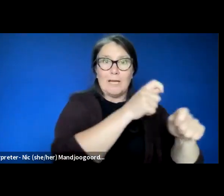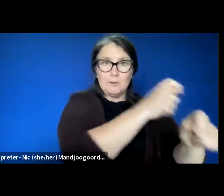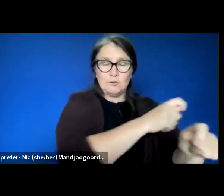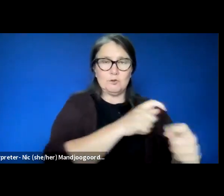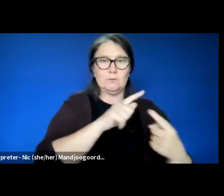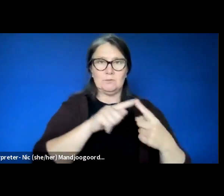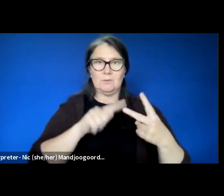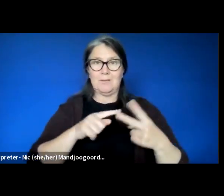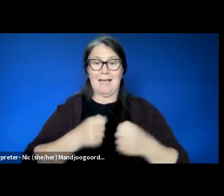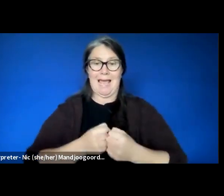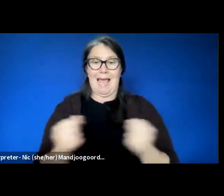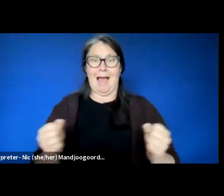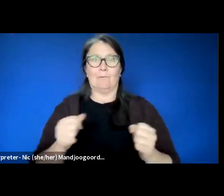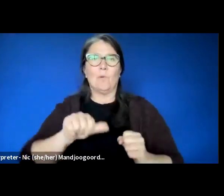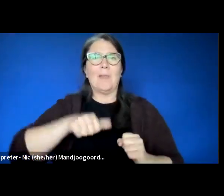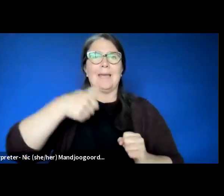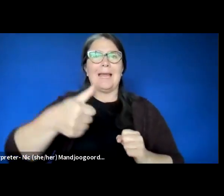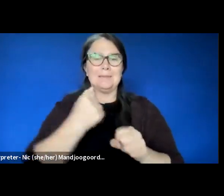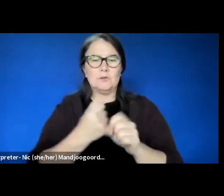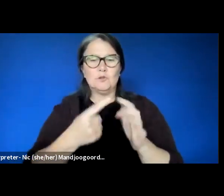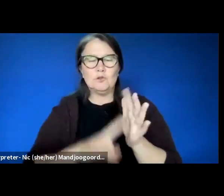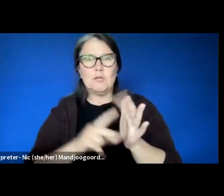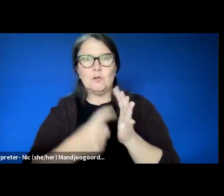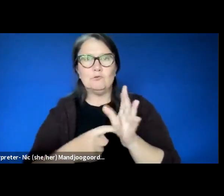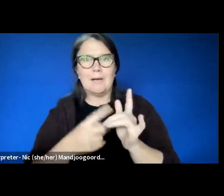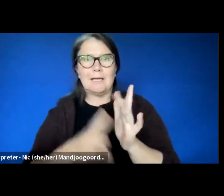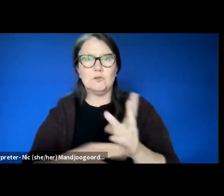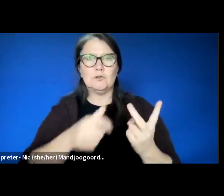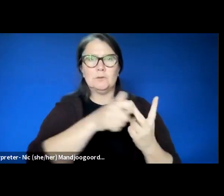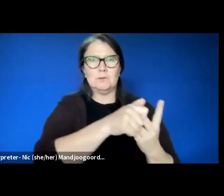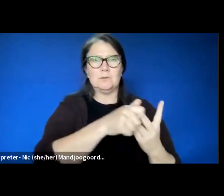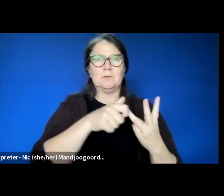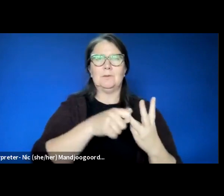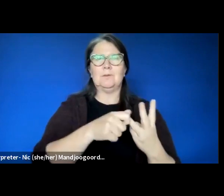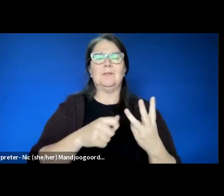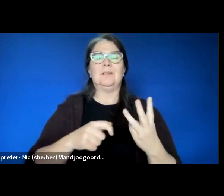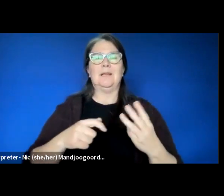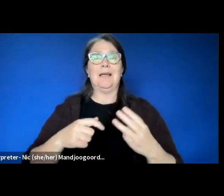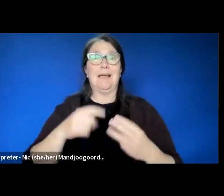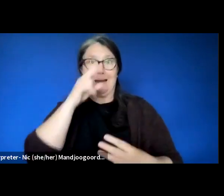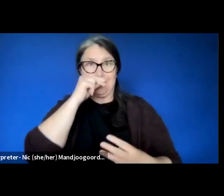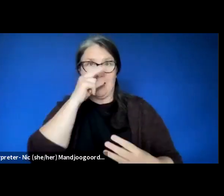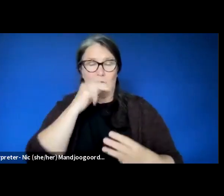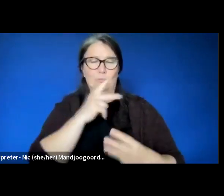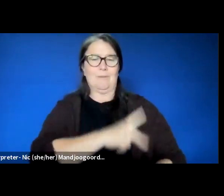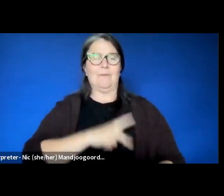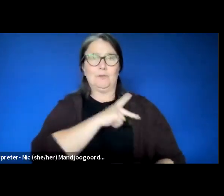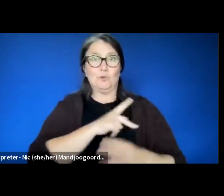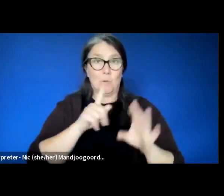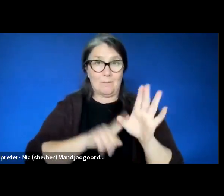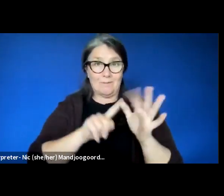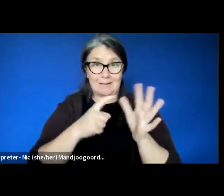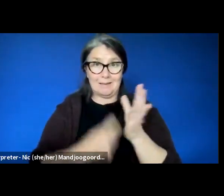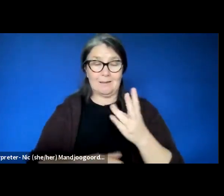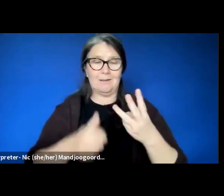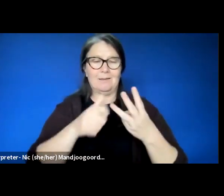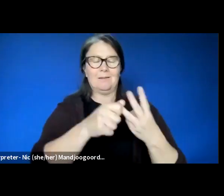change maker of the year out change maker of the year out for the next generation. student of the year. out for out for career success young professional of the year out professional of the year out for